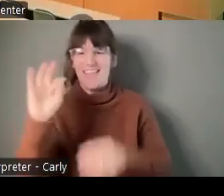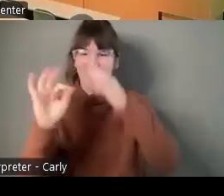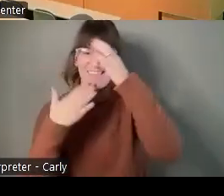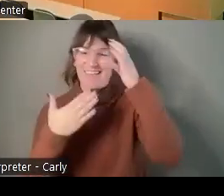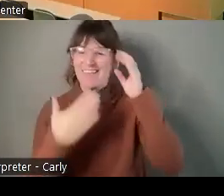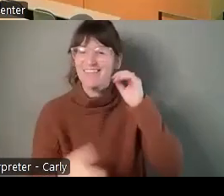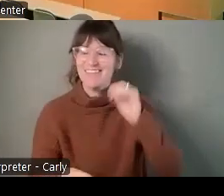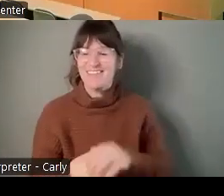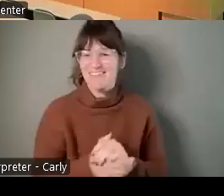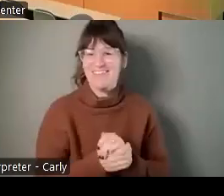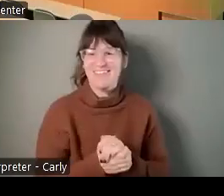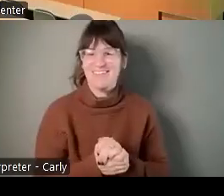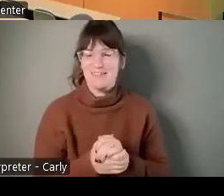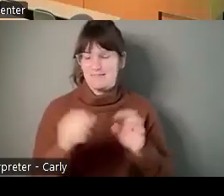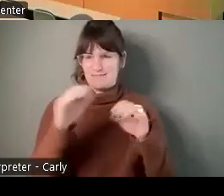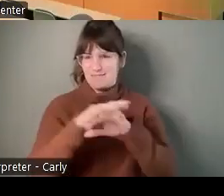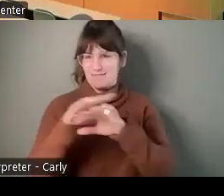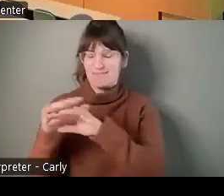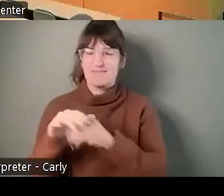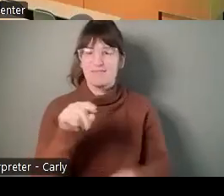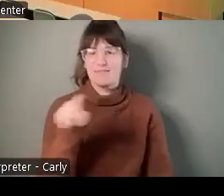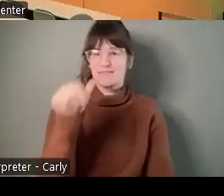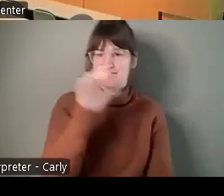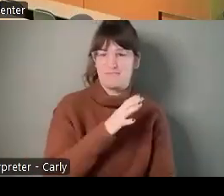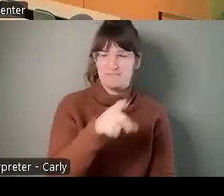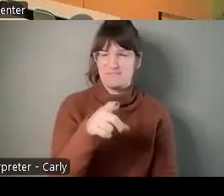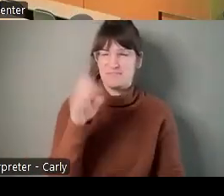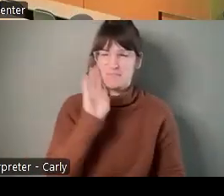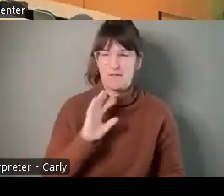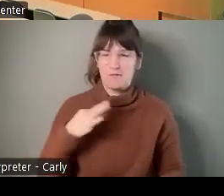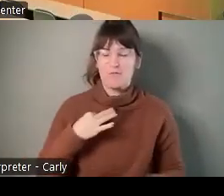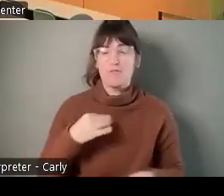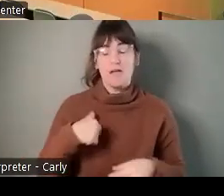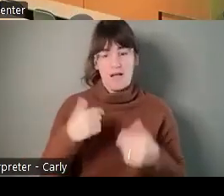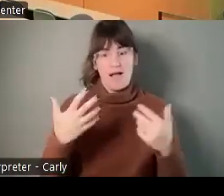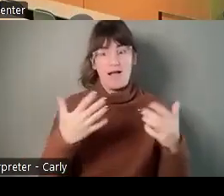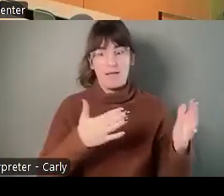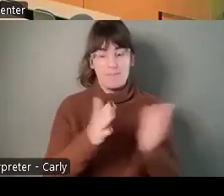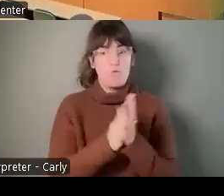as it is now, but very motivated to start an early psychosis stabilization pathway on 49,000. We're